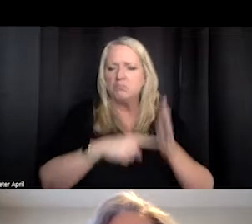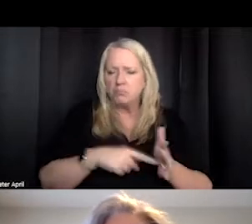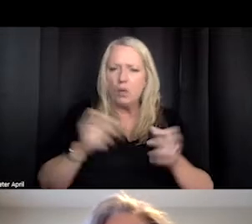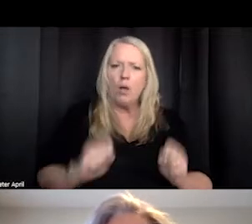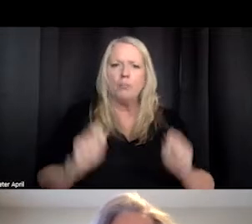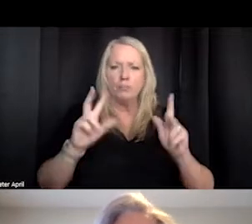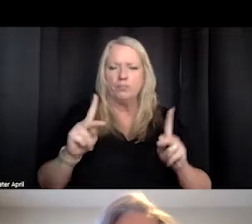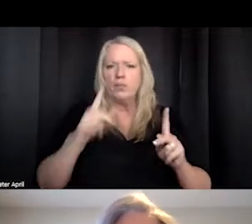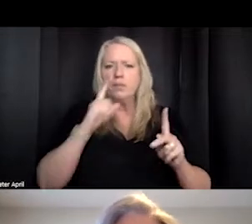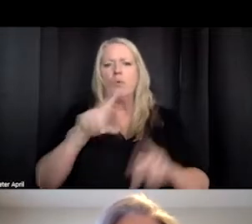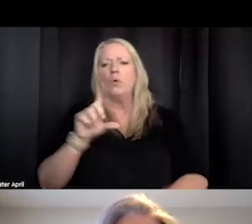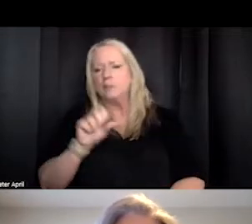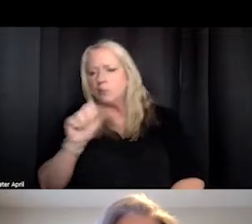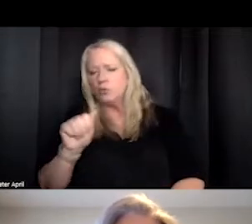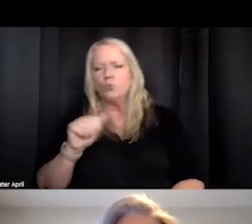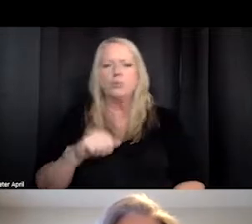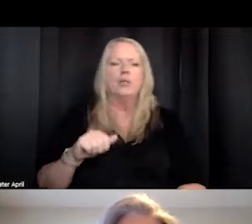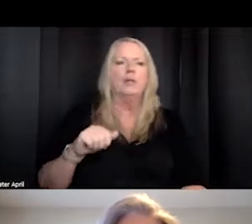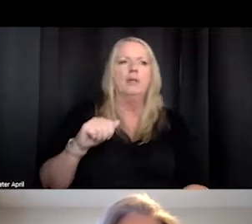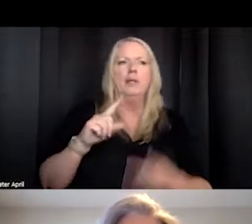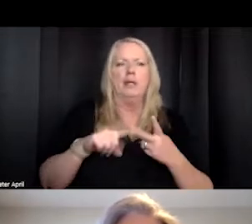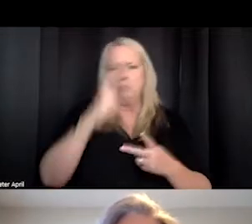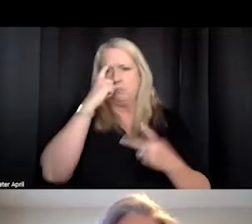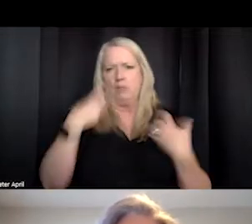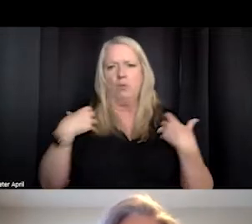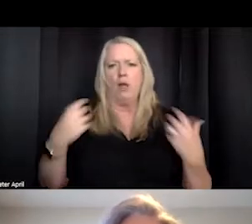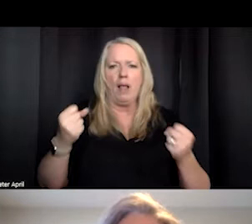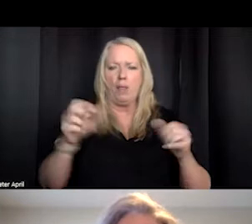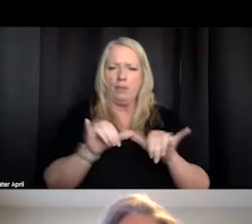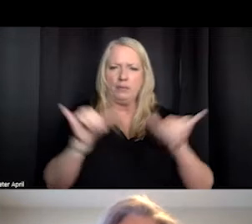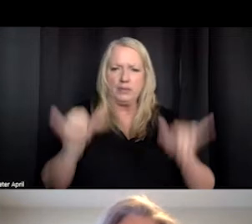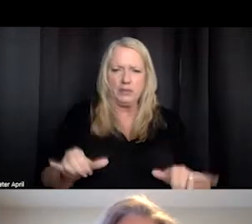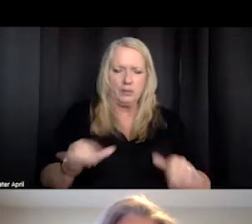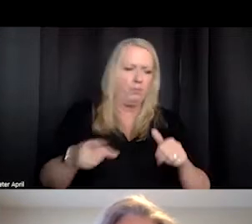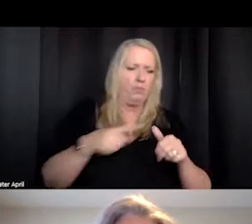SUBSTANCE USE DISORDER AND, AND, MENTAL HEALTH SYSTEMS. THE FIRST ONE IS STRATEGIES TO ADDRESS